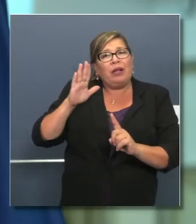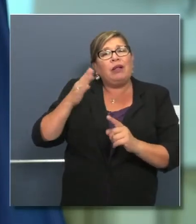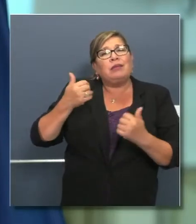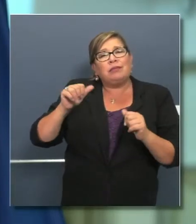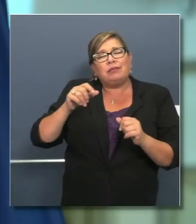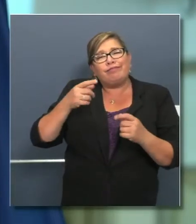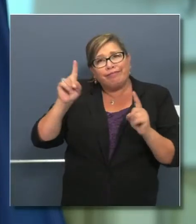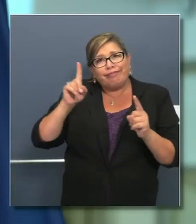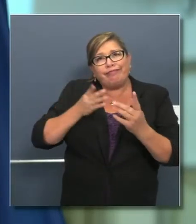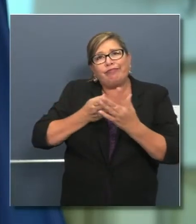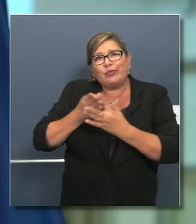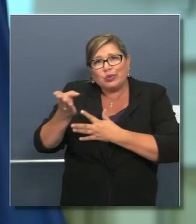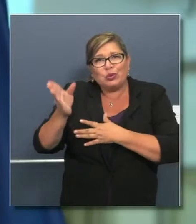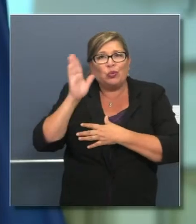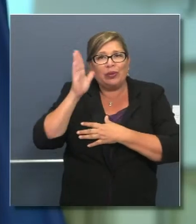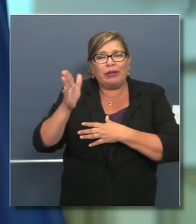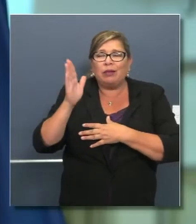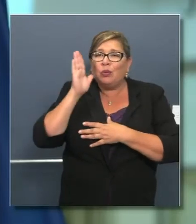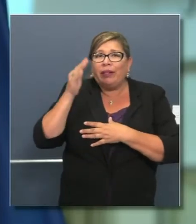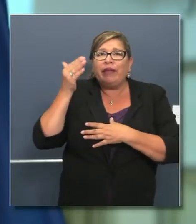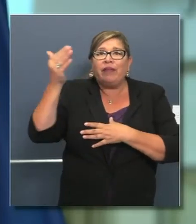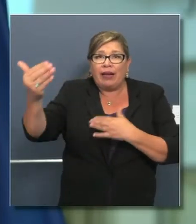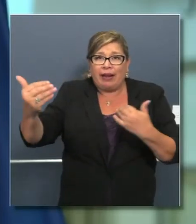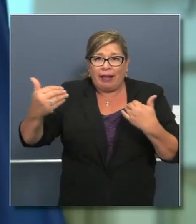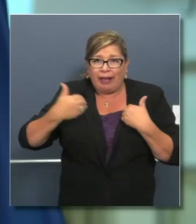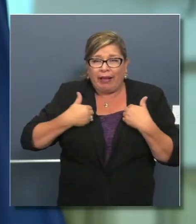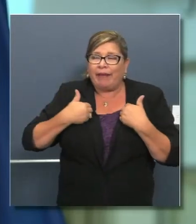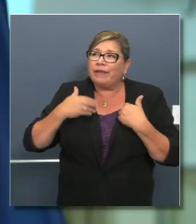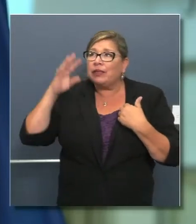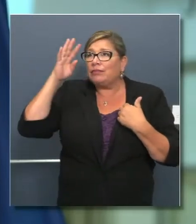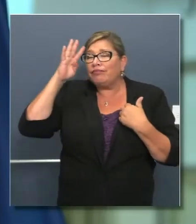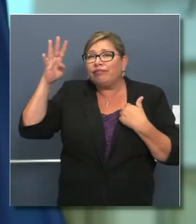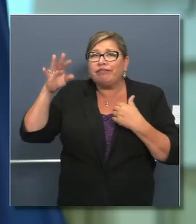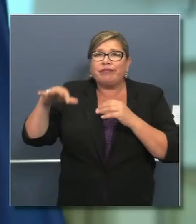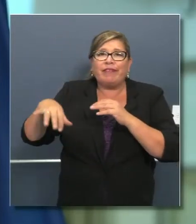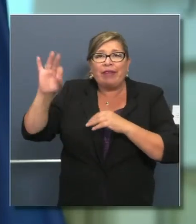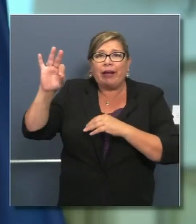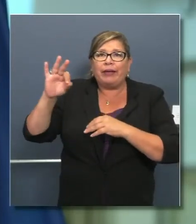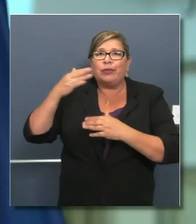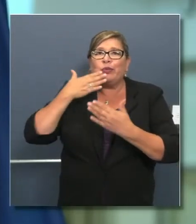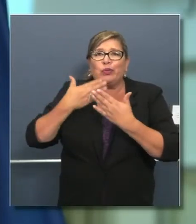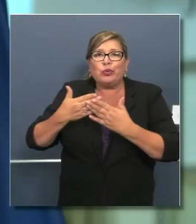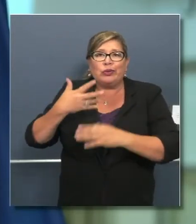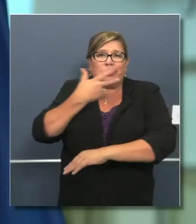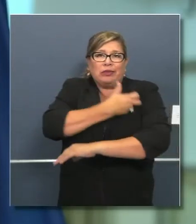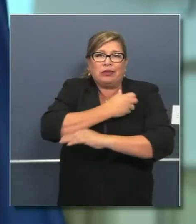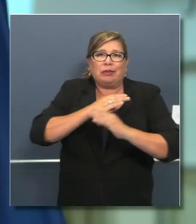get to a point where we could substantially go back to the way things were with modifications